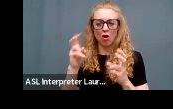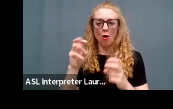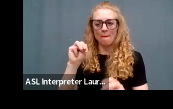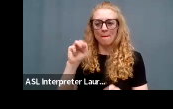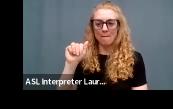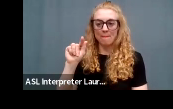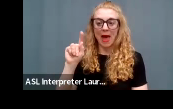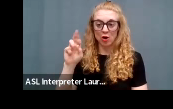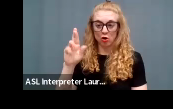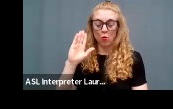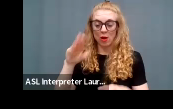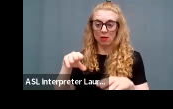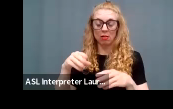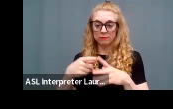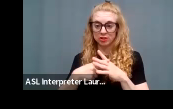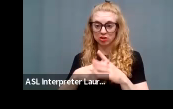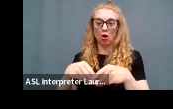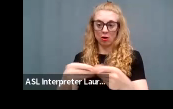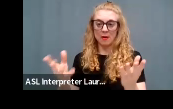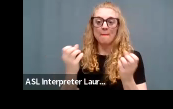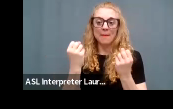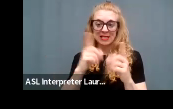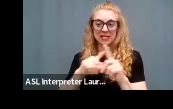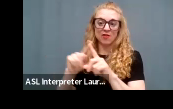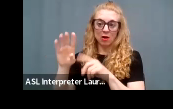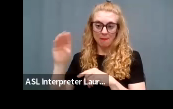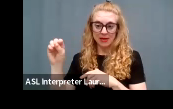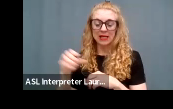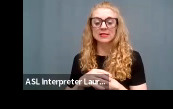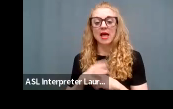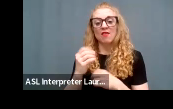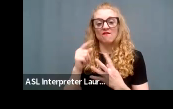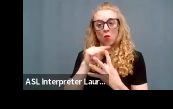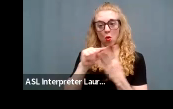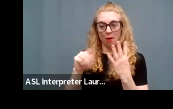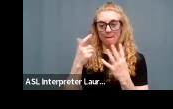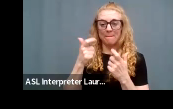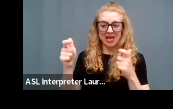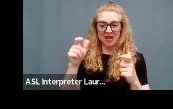rolled out across many of the vendors and the four big companies that have the of the biggest